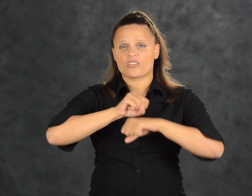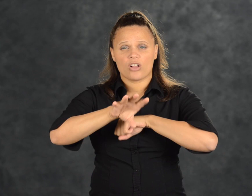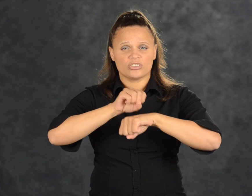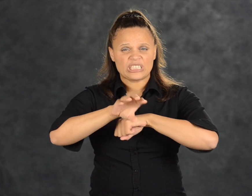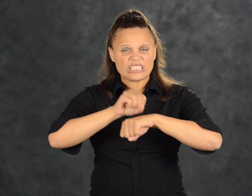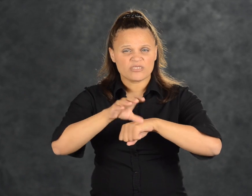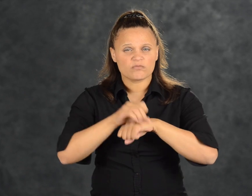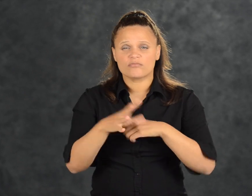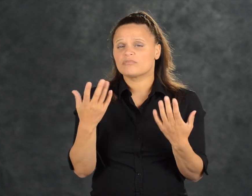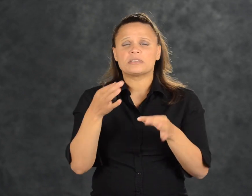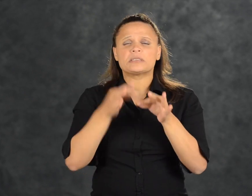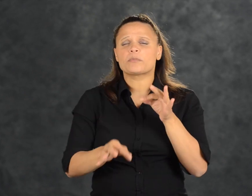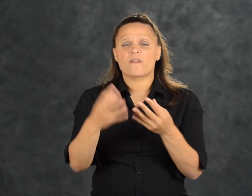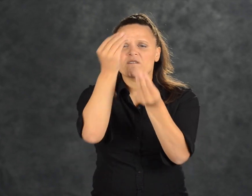Consultation.